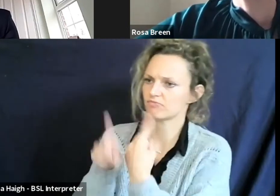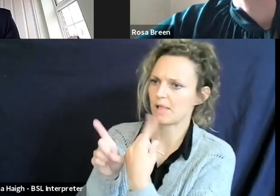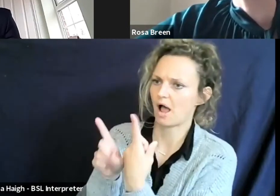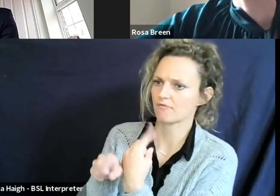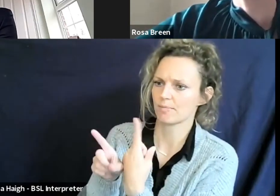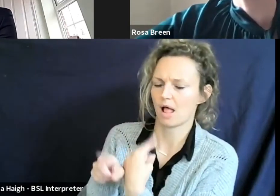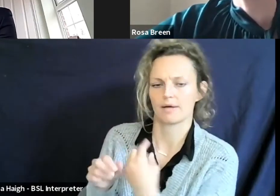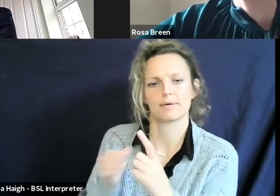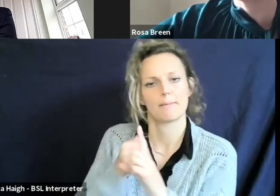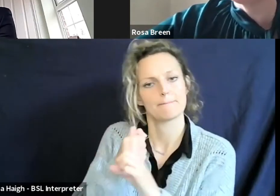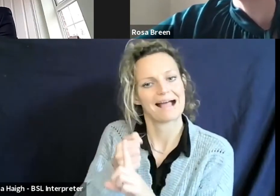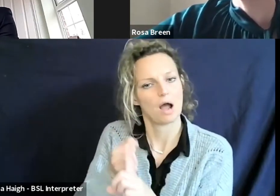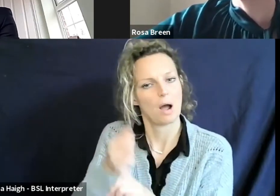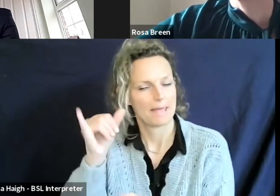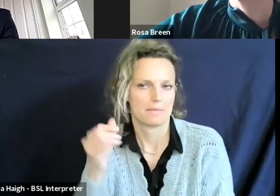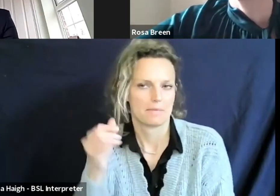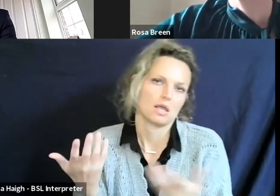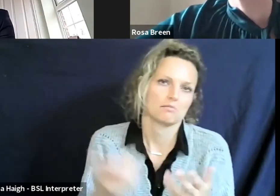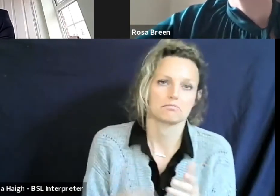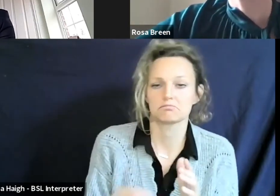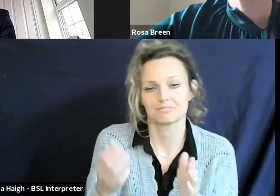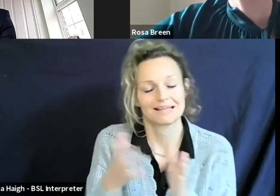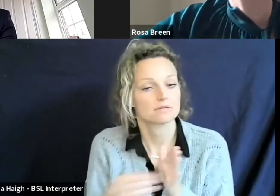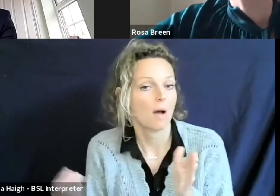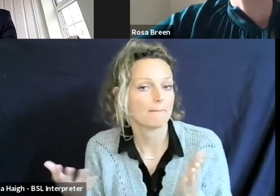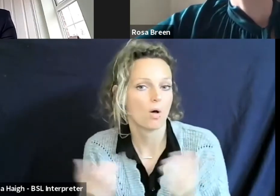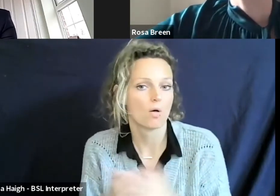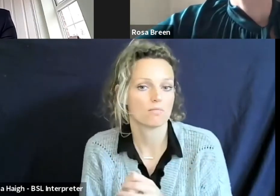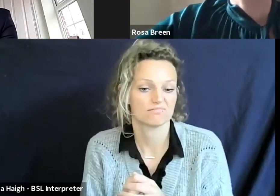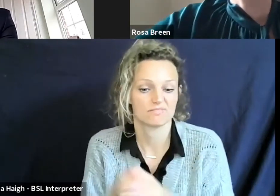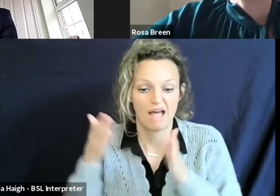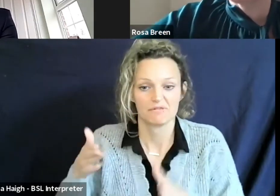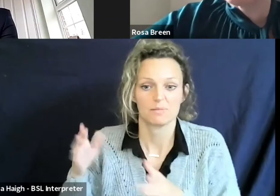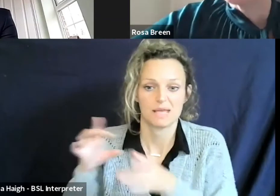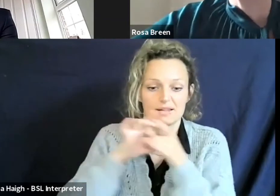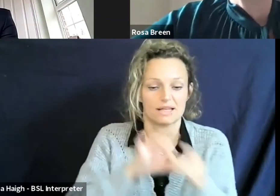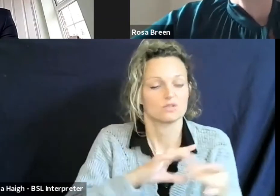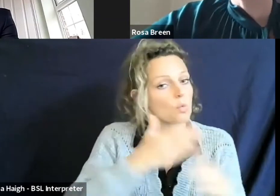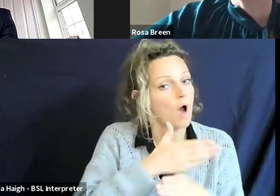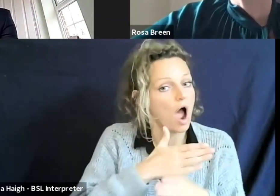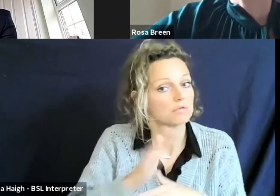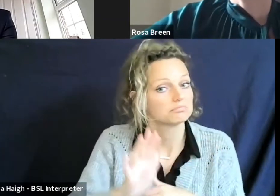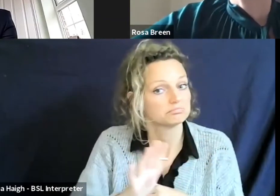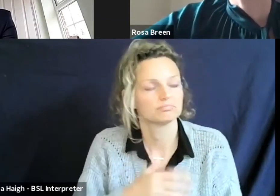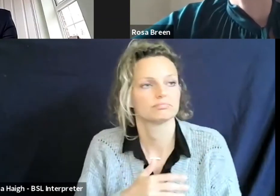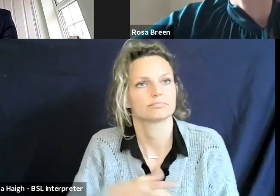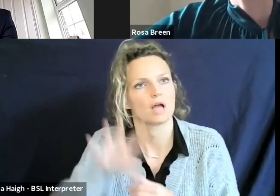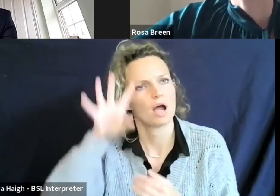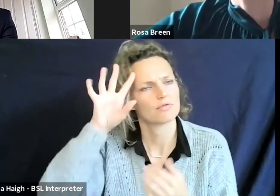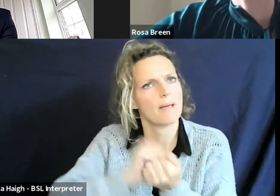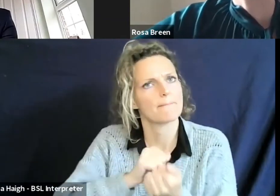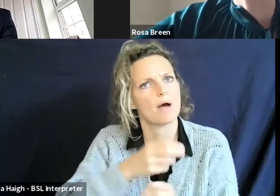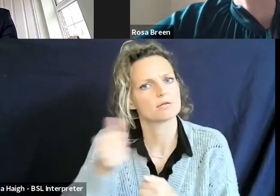Don't try to over rehearse it, you will be answering a question you Also, back up what you are saying with an example.